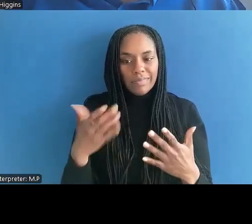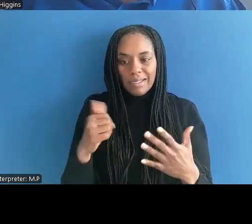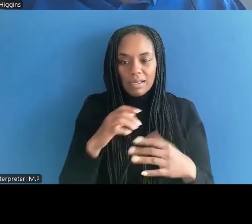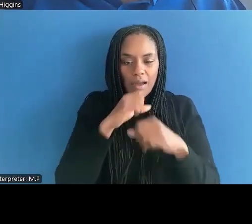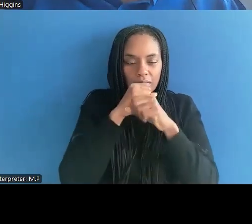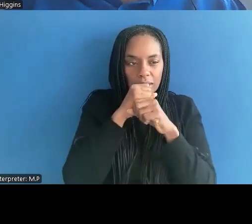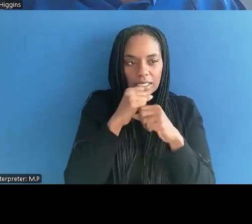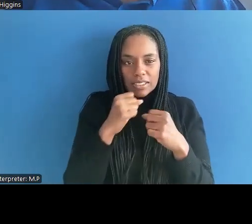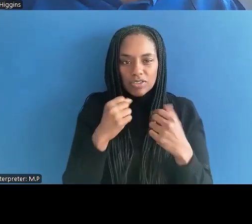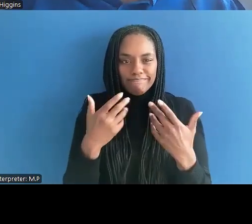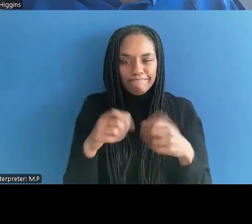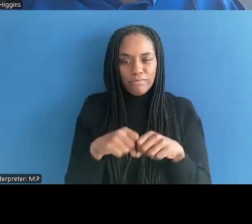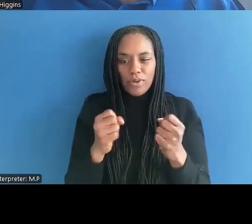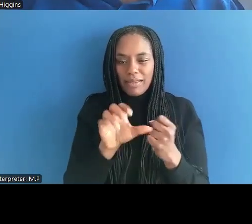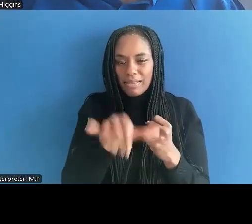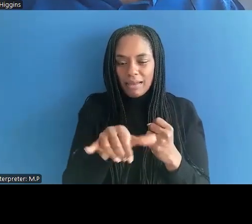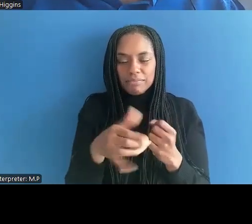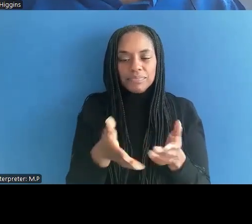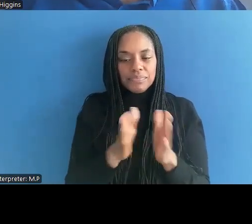individual questions on the webinar today.